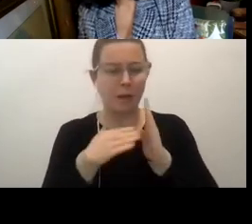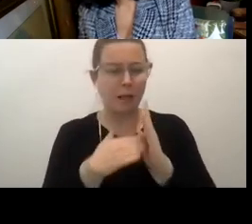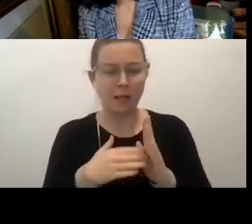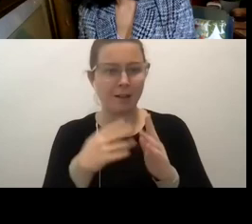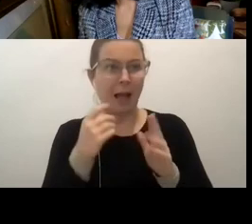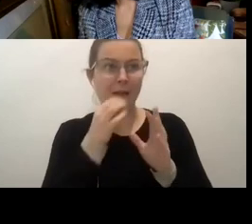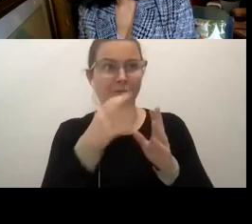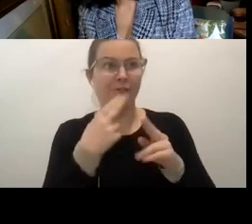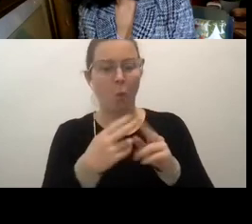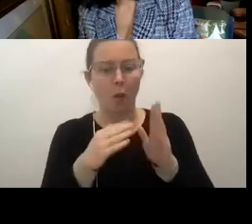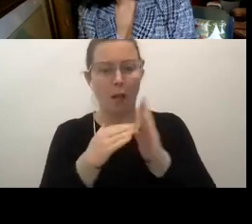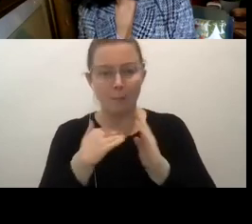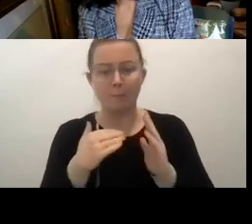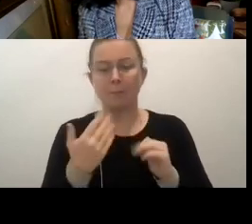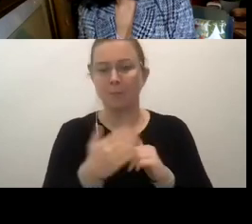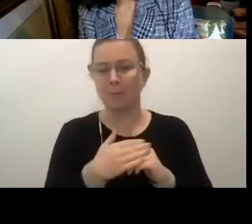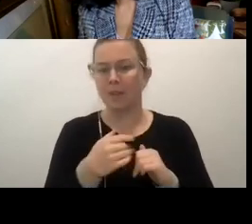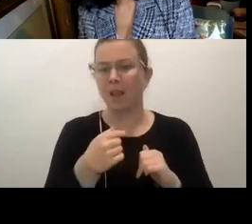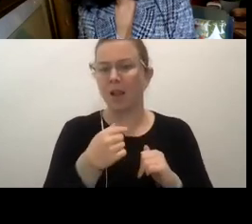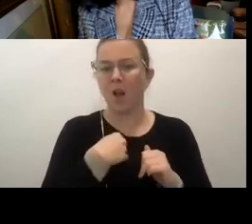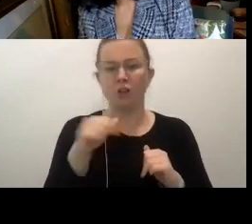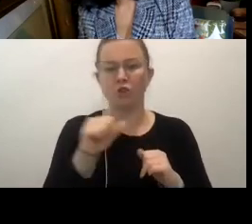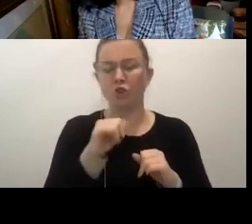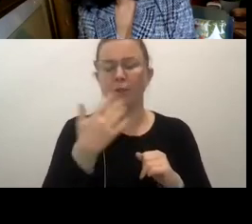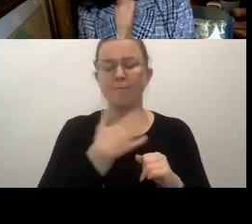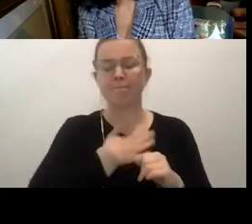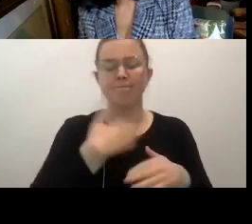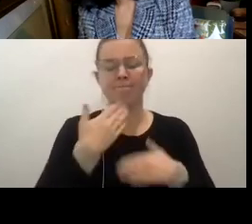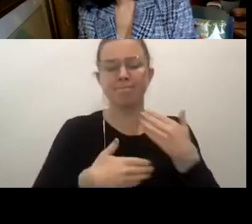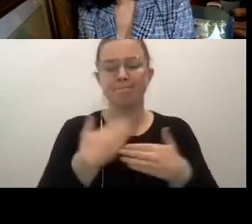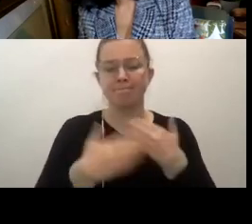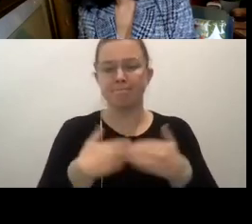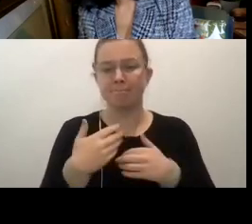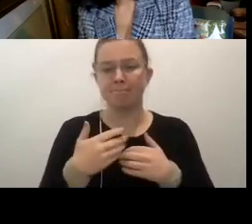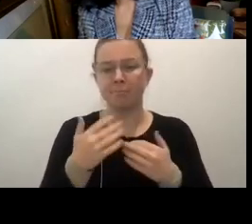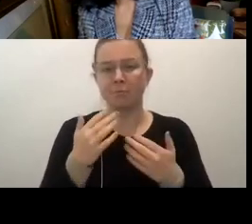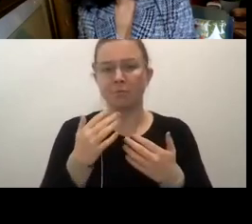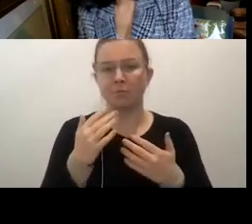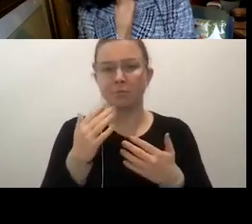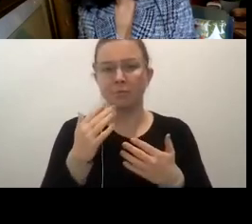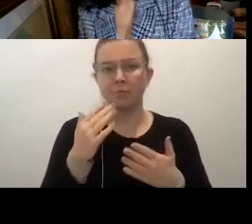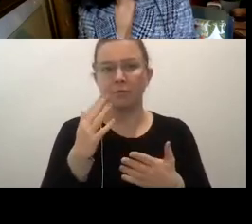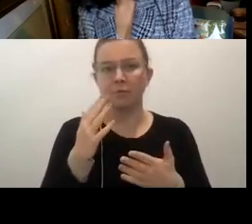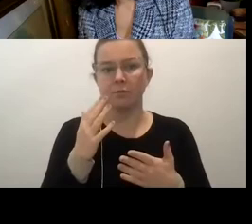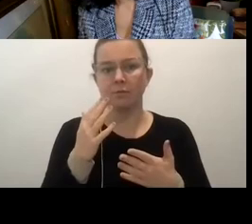just make the most of it." So, I think if we can talk about hearing loss